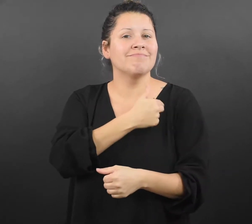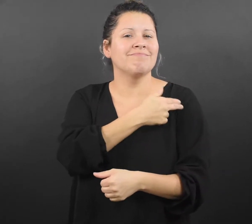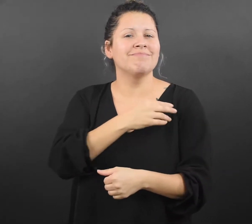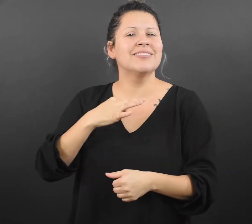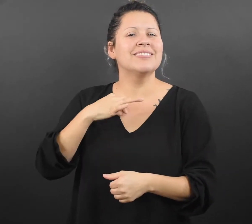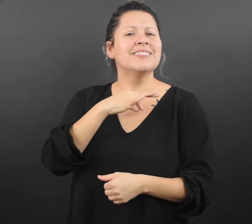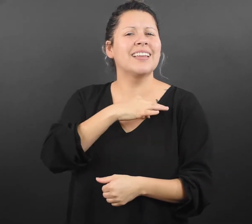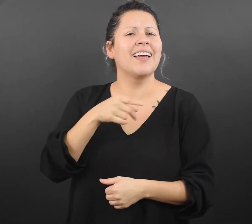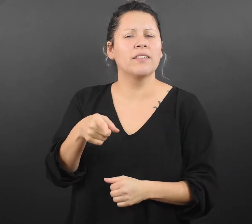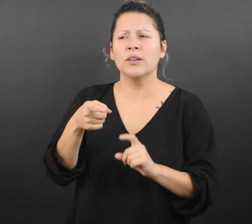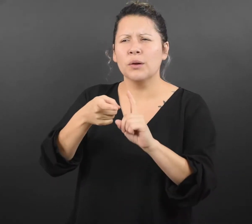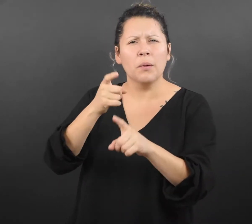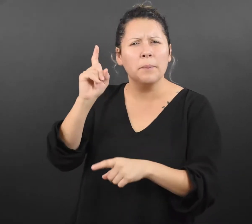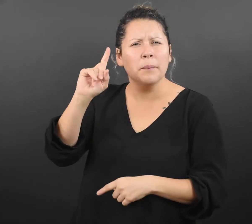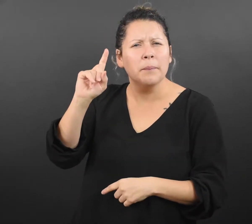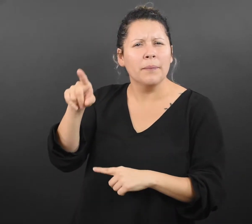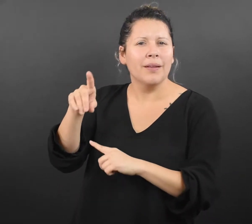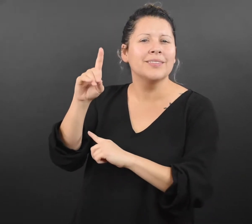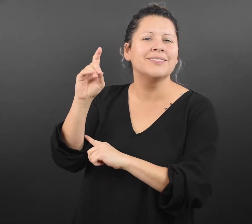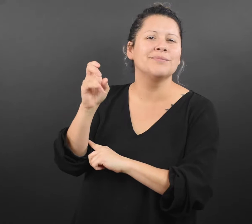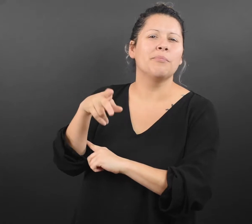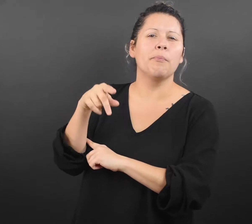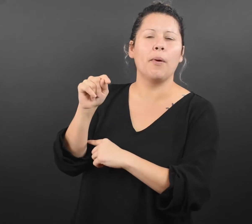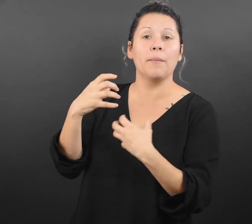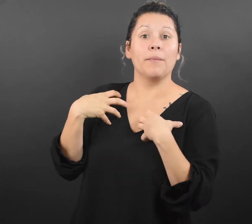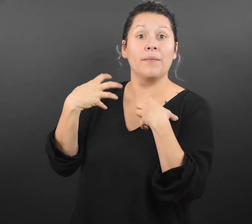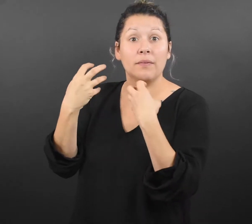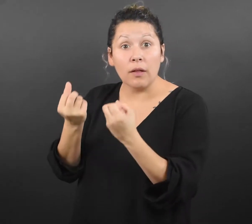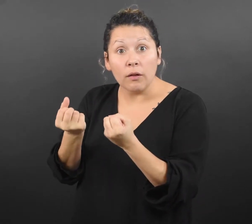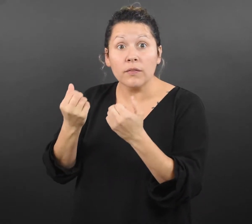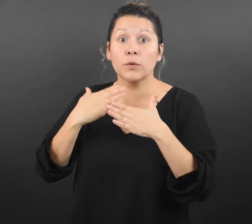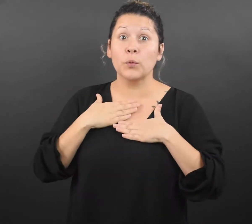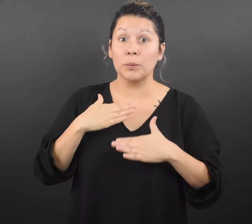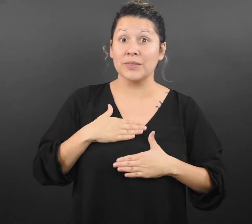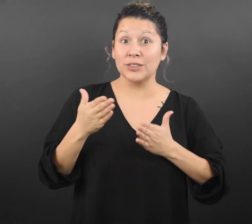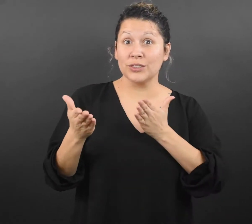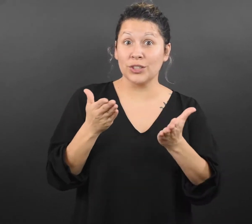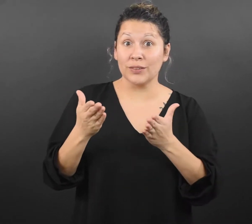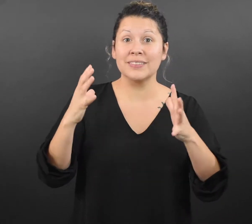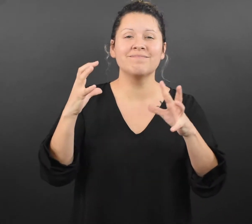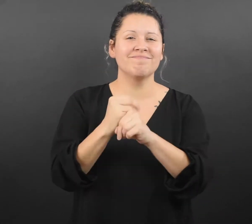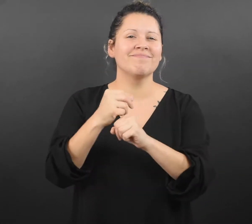of Health and Human Services (HHS) will support COVID-19 treatment